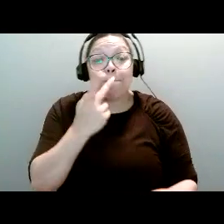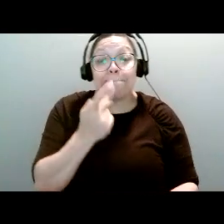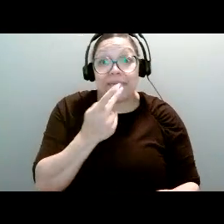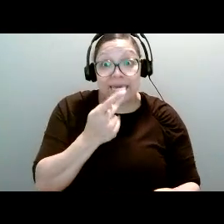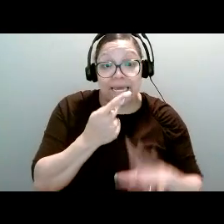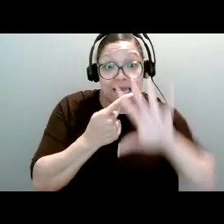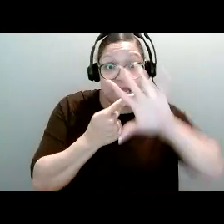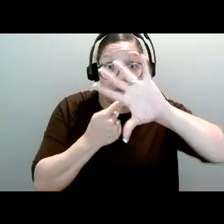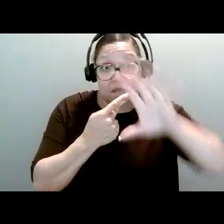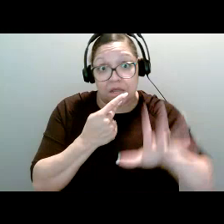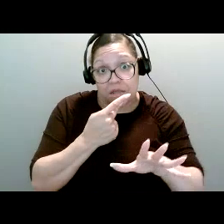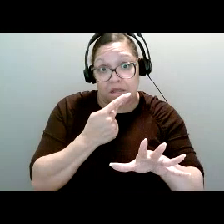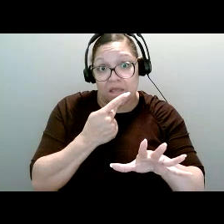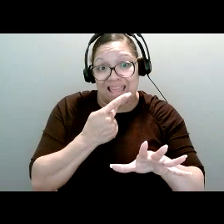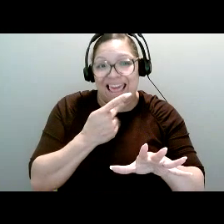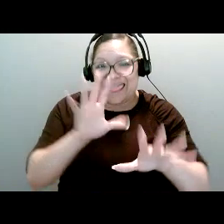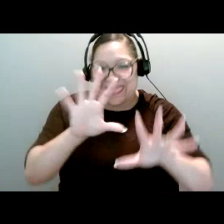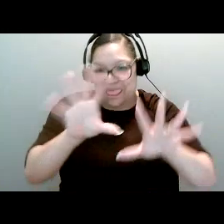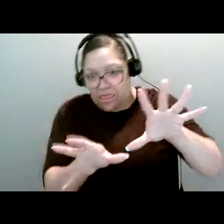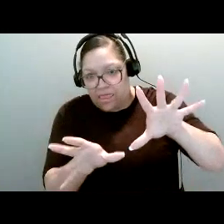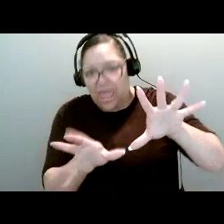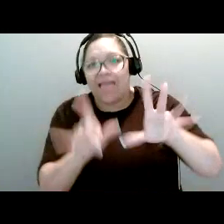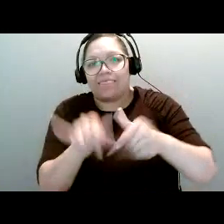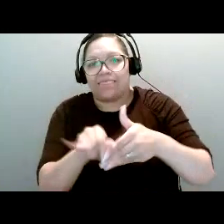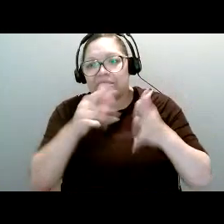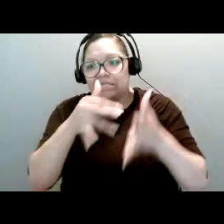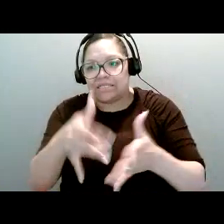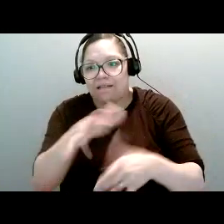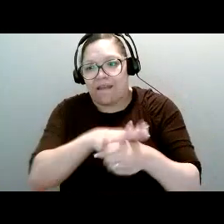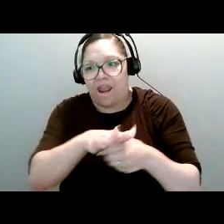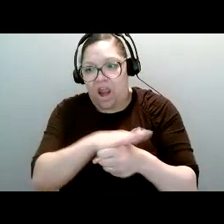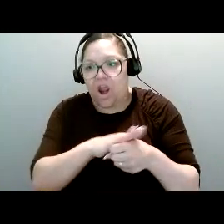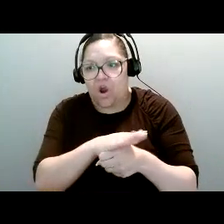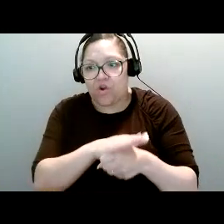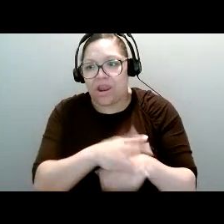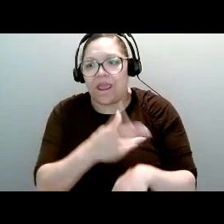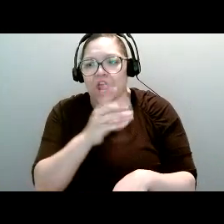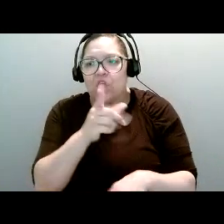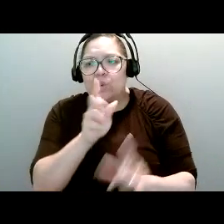that is our study area, so you can see it crosses state lines